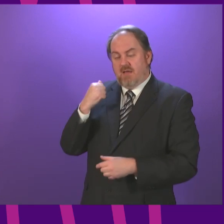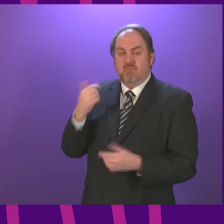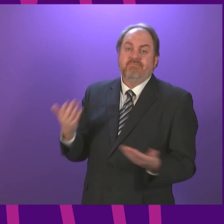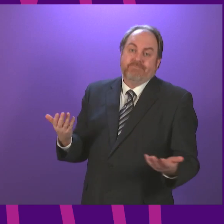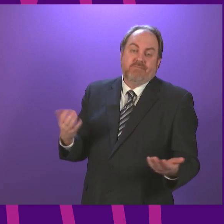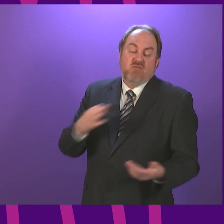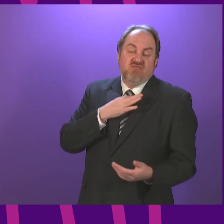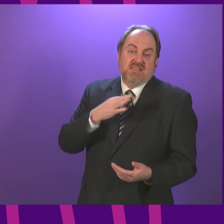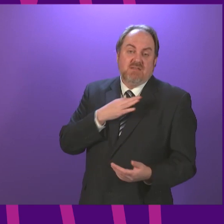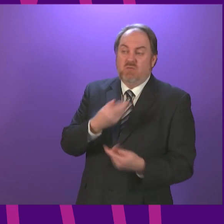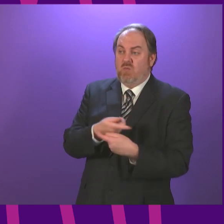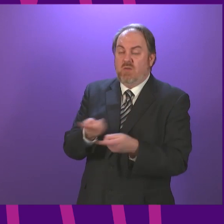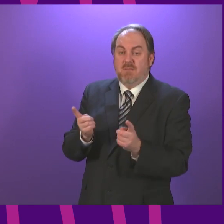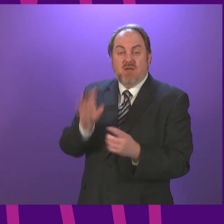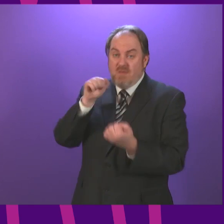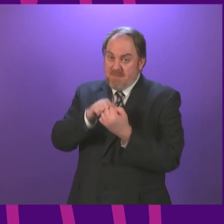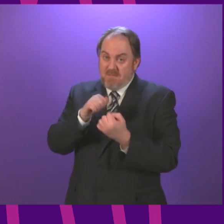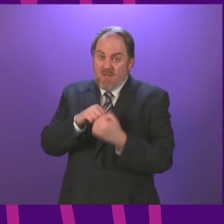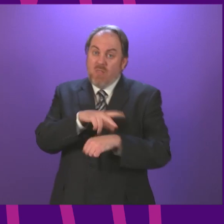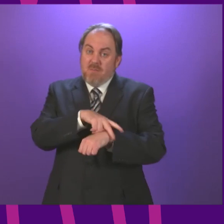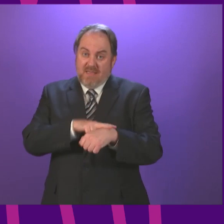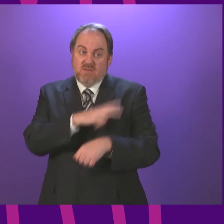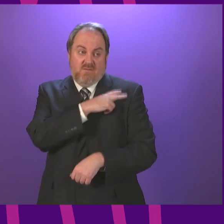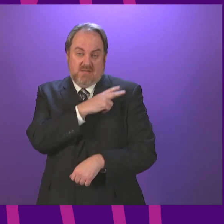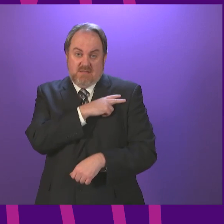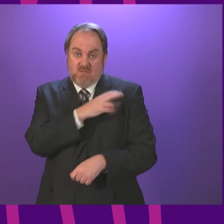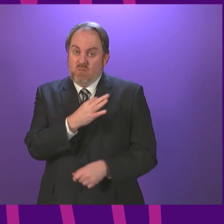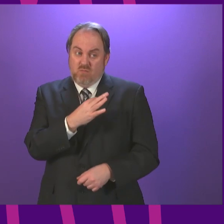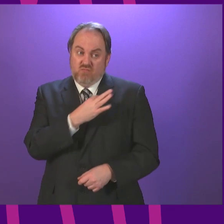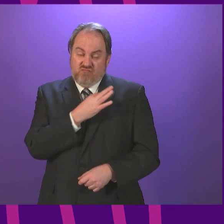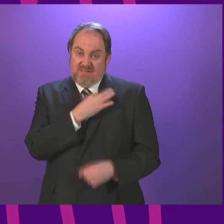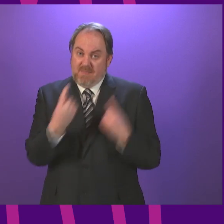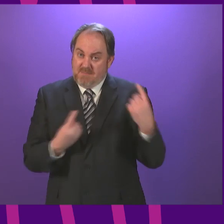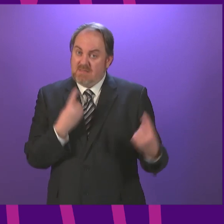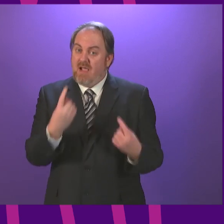should also bear in mind the police officers, who were also put at risk because of the scenes.